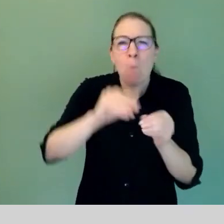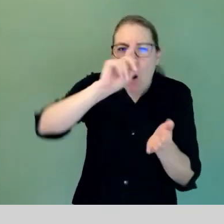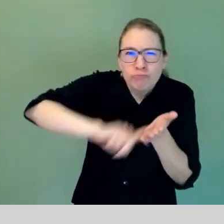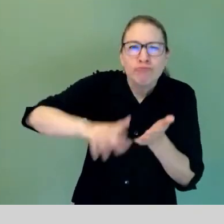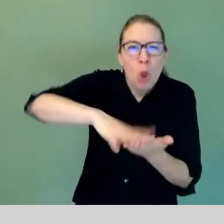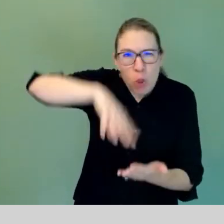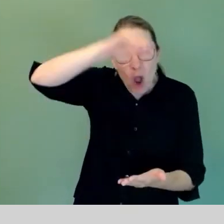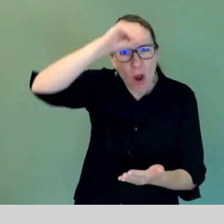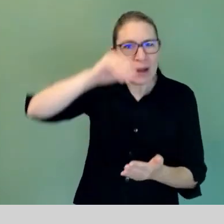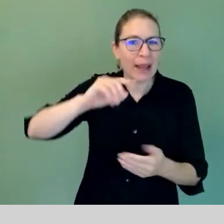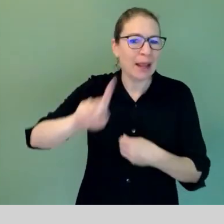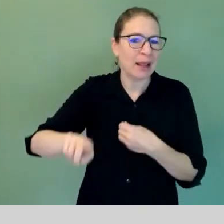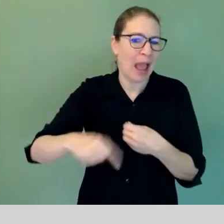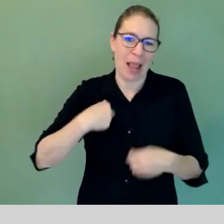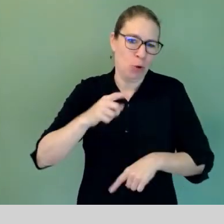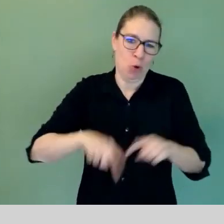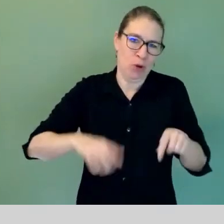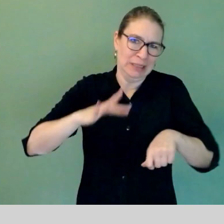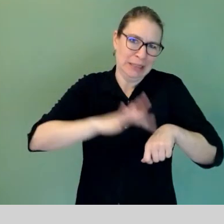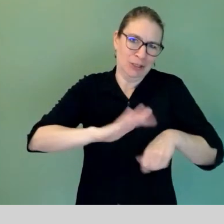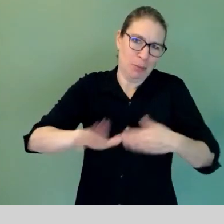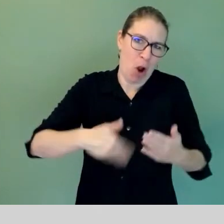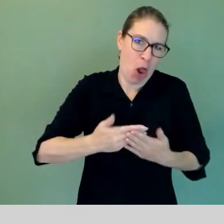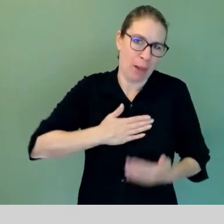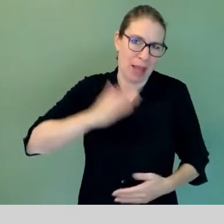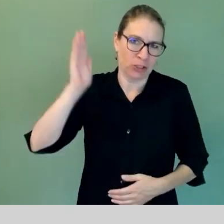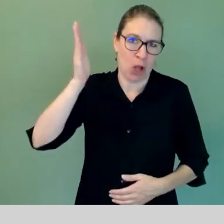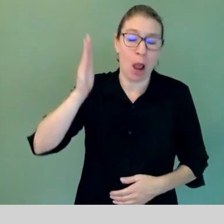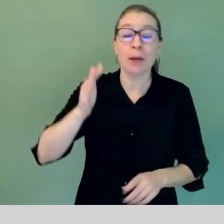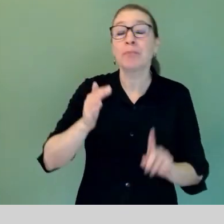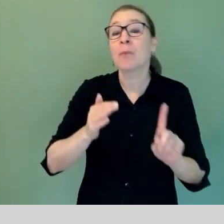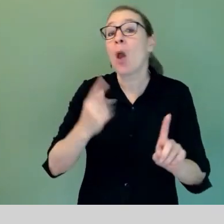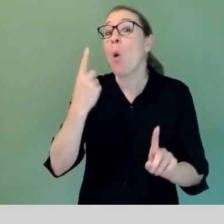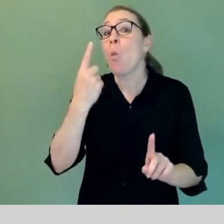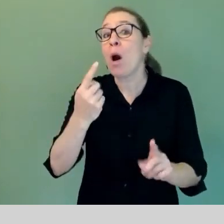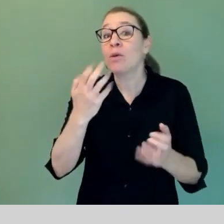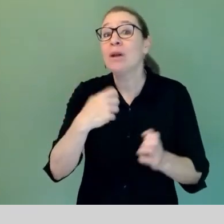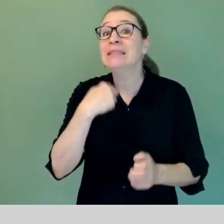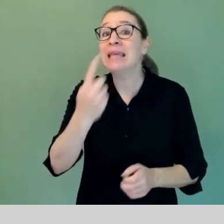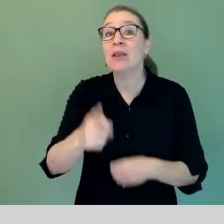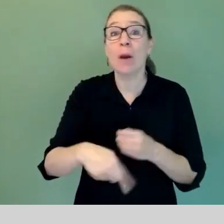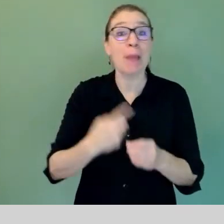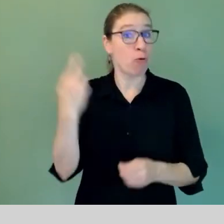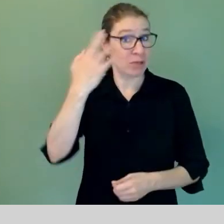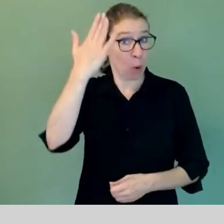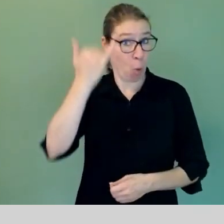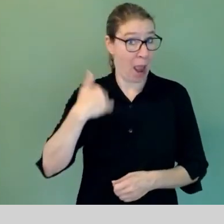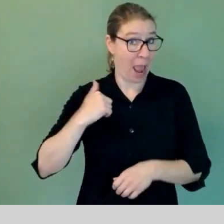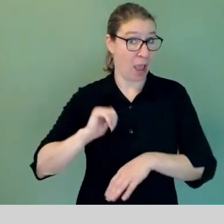about in depth and some other Python tools as well. One thing I do want to mention about main inspiration,